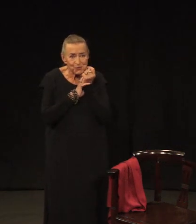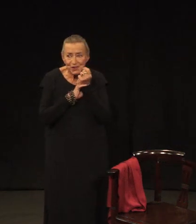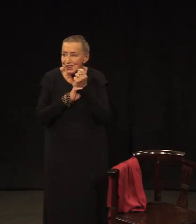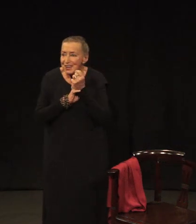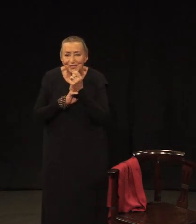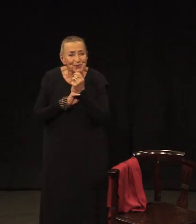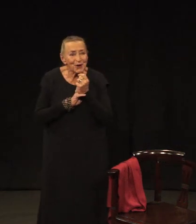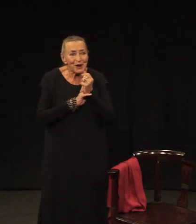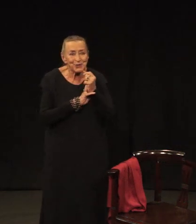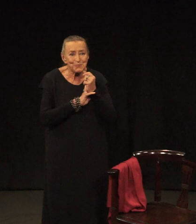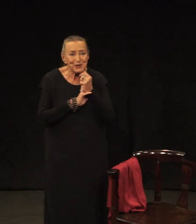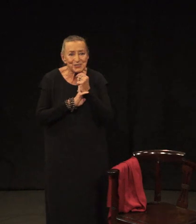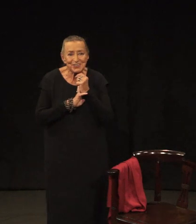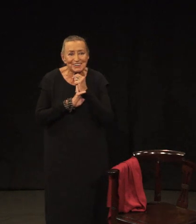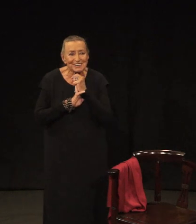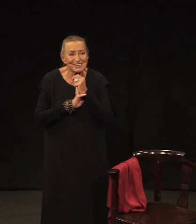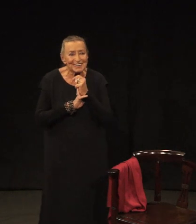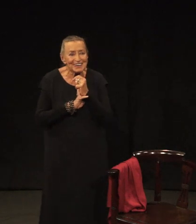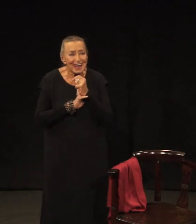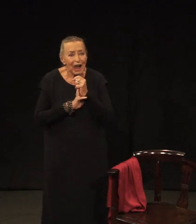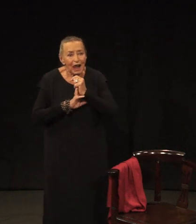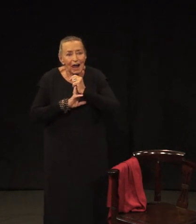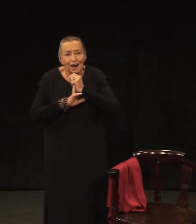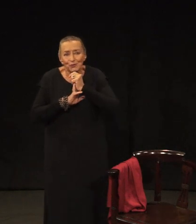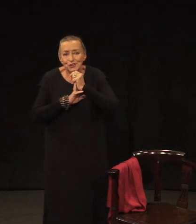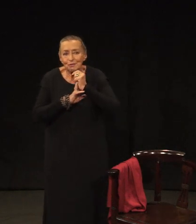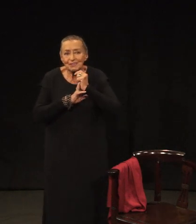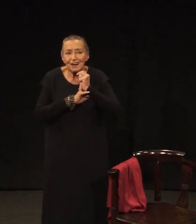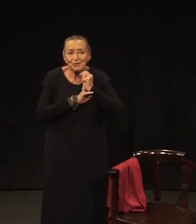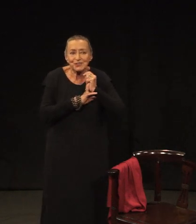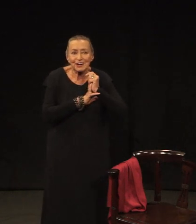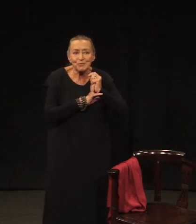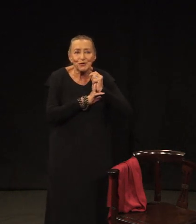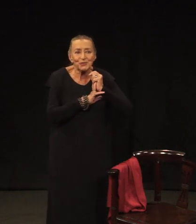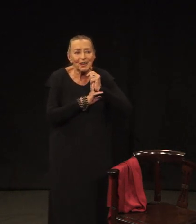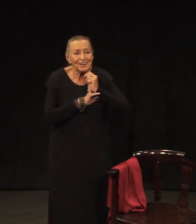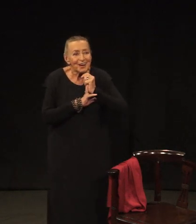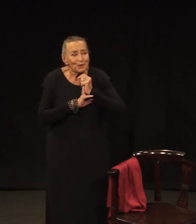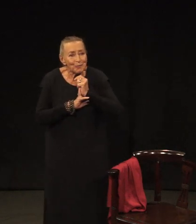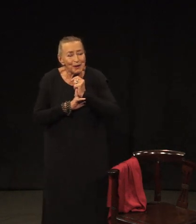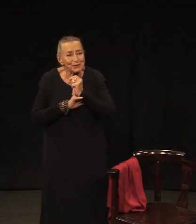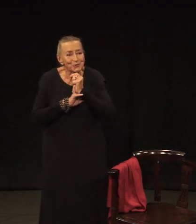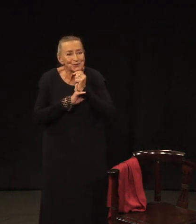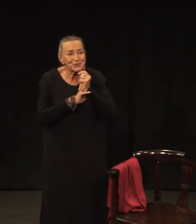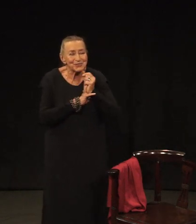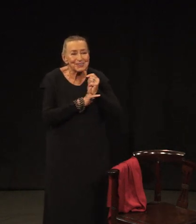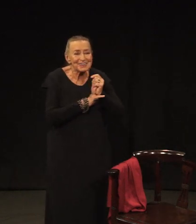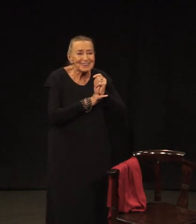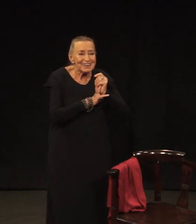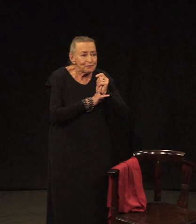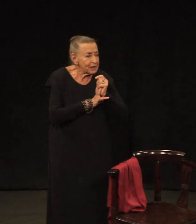by a white frock, but only to her chest, leaving her arms and swanlike neck undressed.